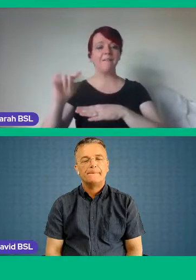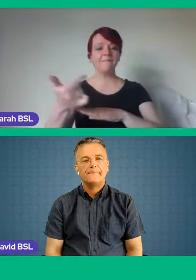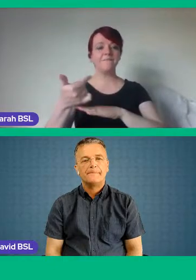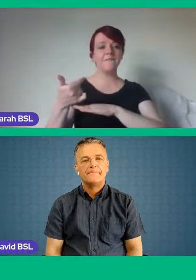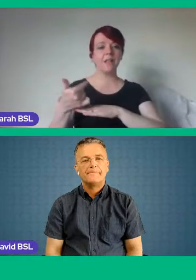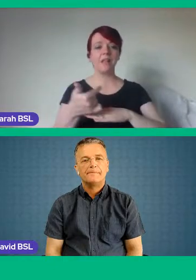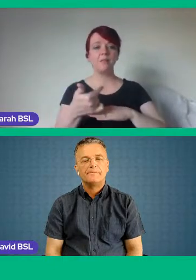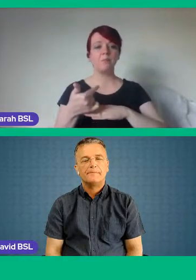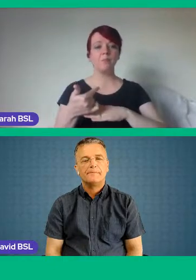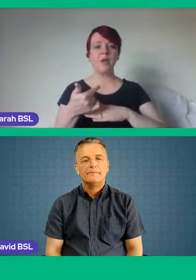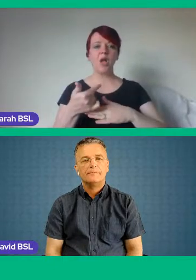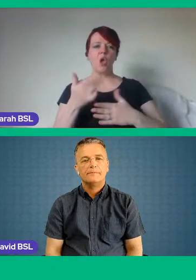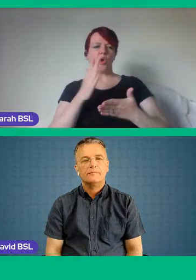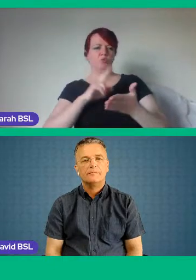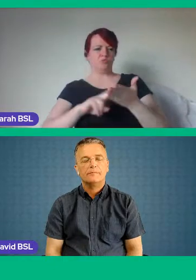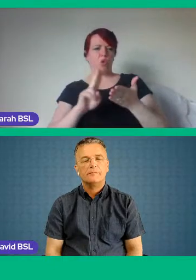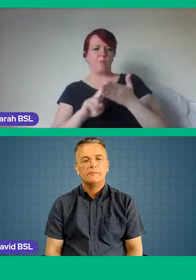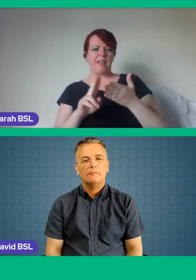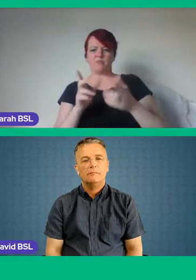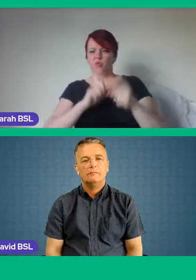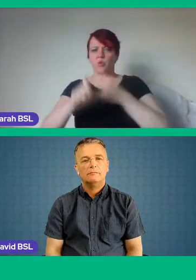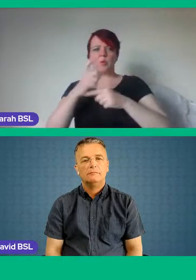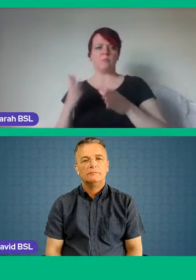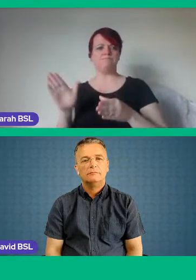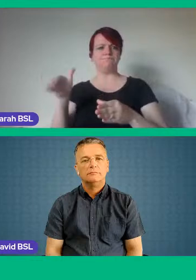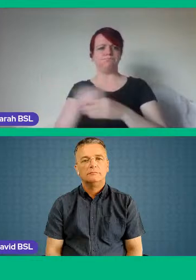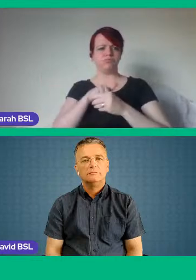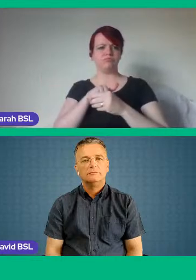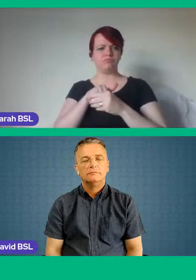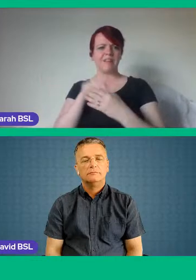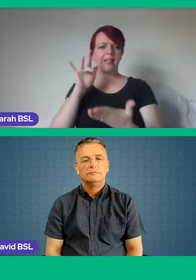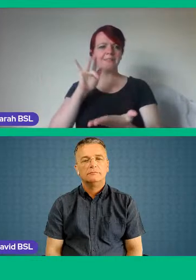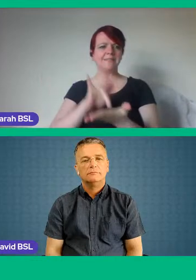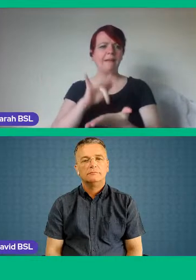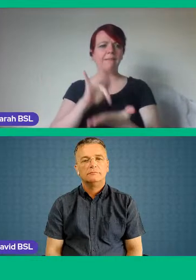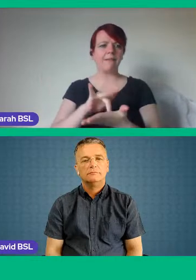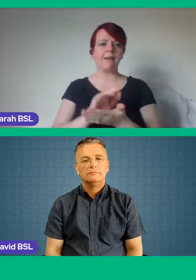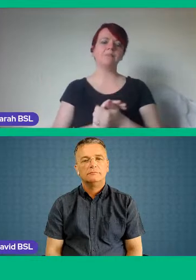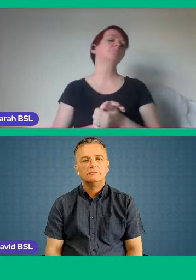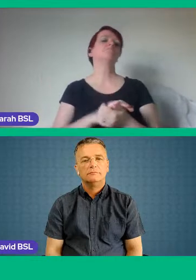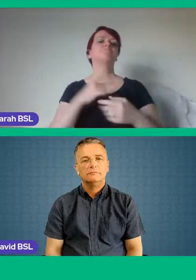the heart of it. I am in my 40s, I have olive skin, long dark